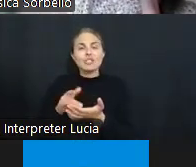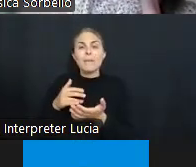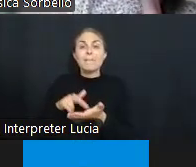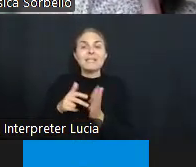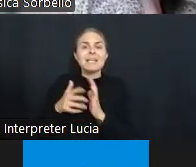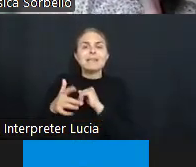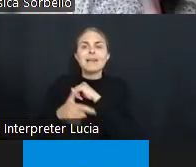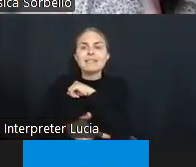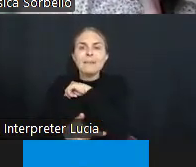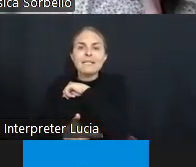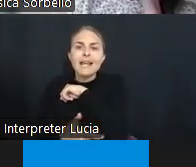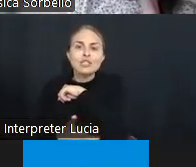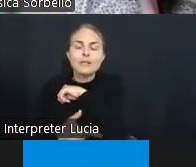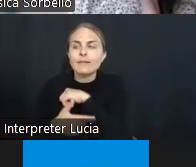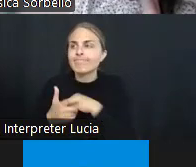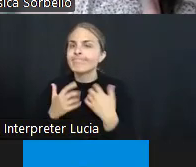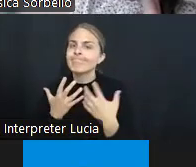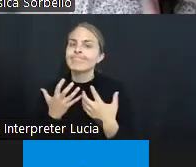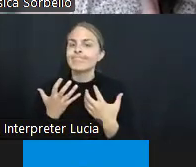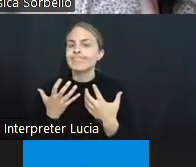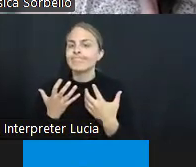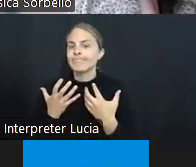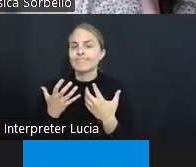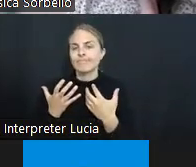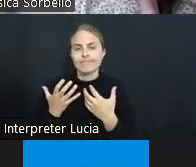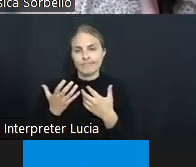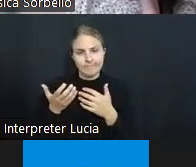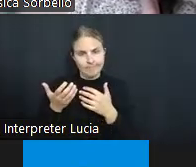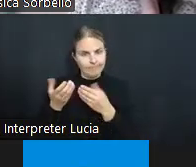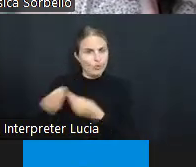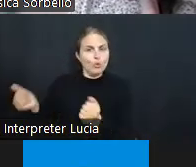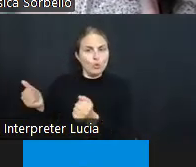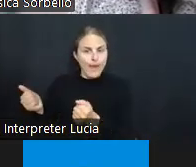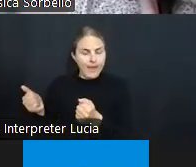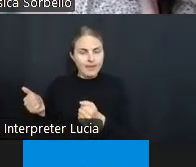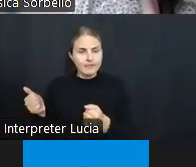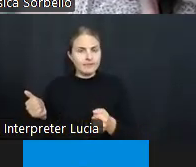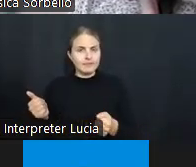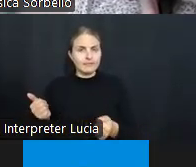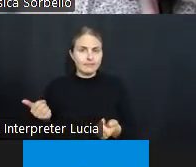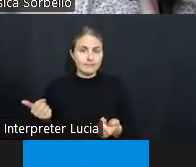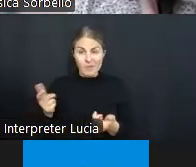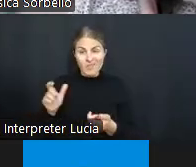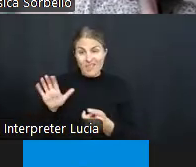not prescribed for him and could be far more potent than the one he is taking and lead to that increased risk. As